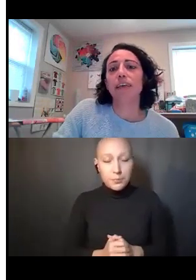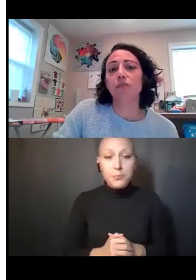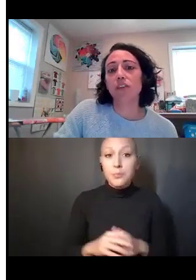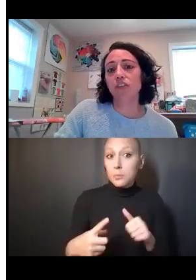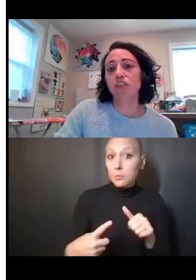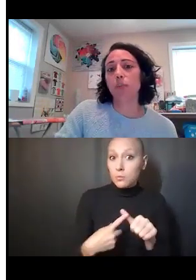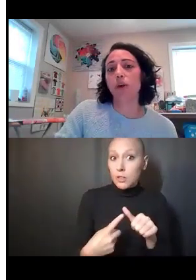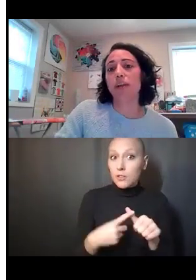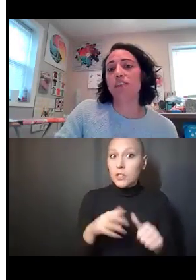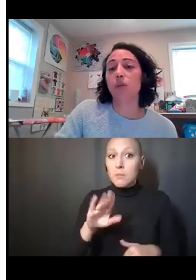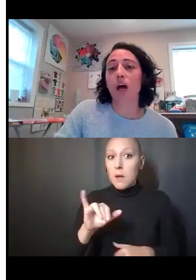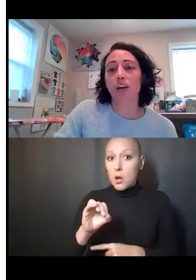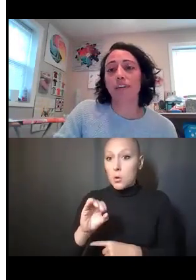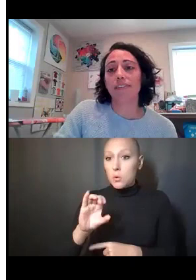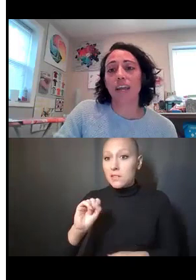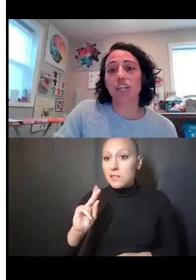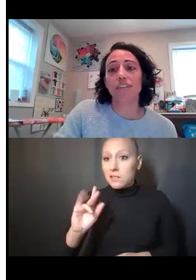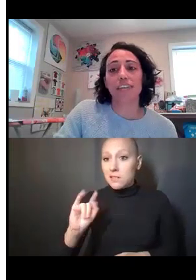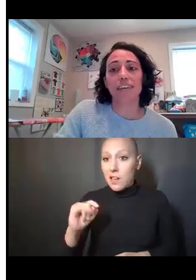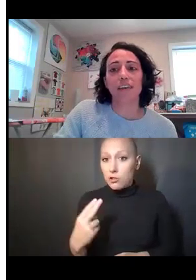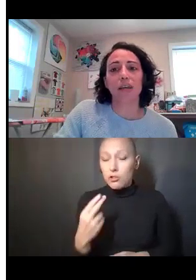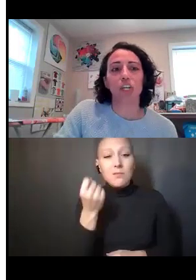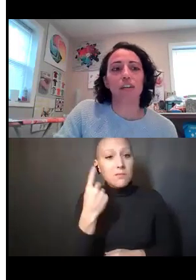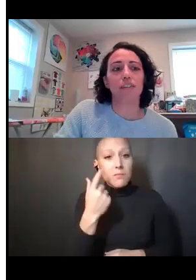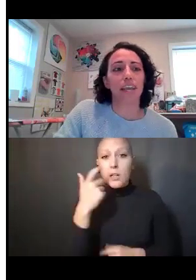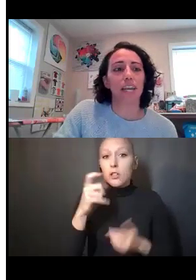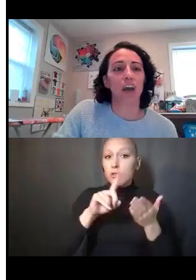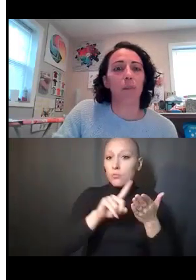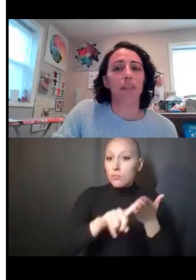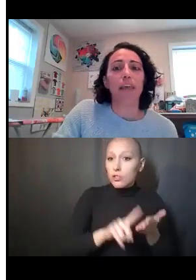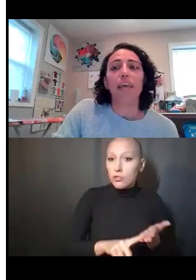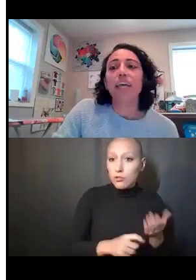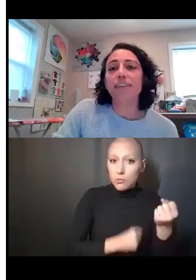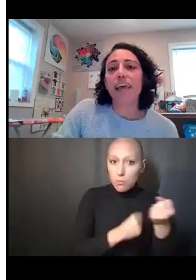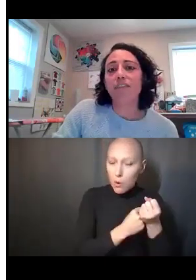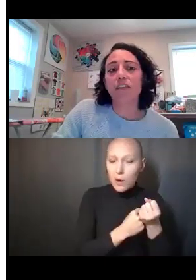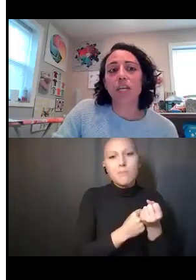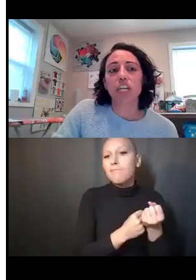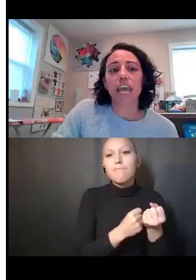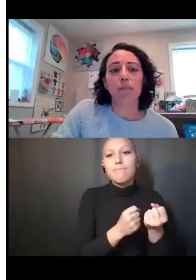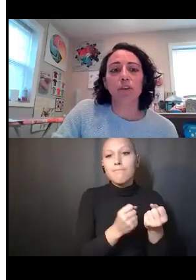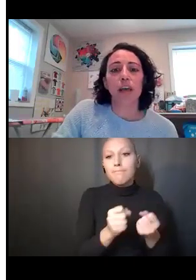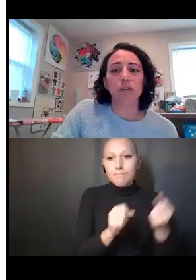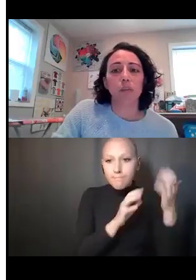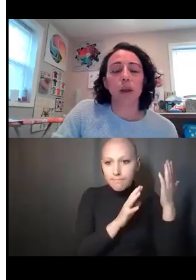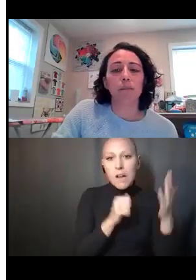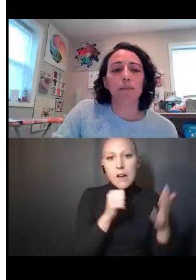Since research support is no longer in Section D, as I mentioned a second ago, is that information captured elsewhere?